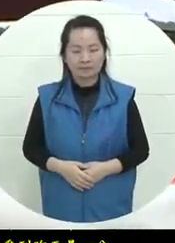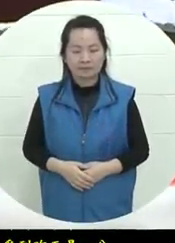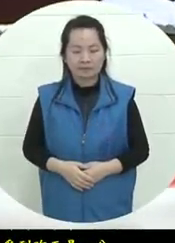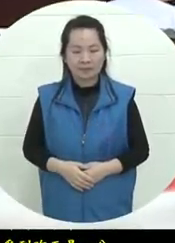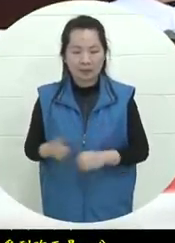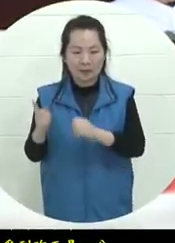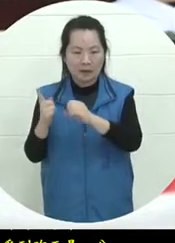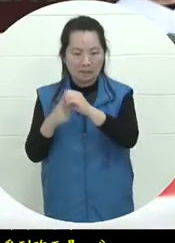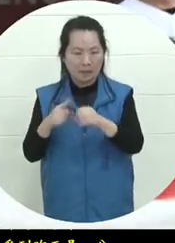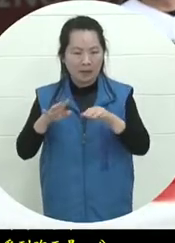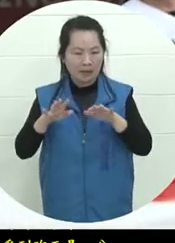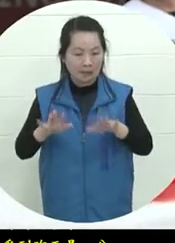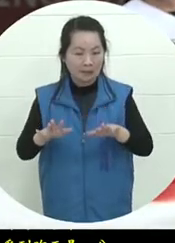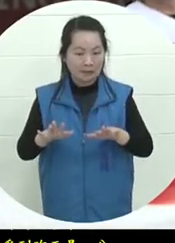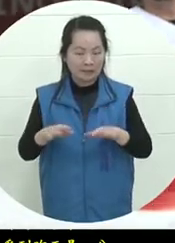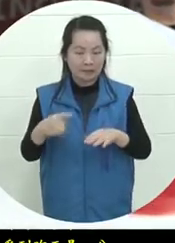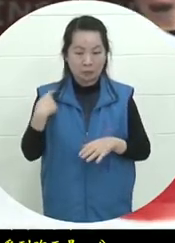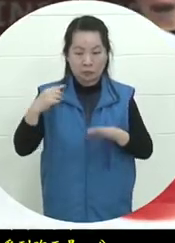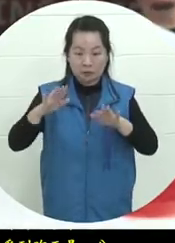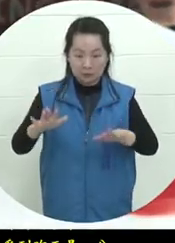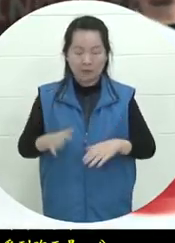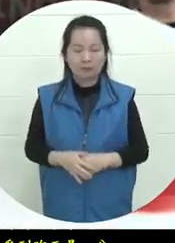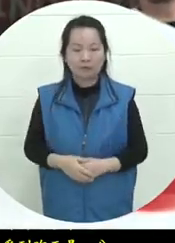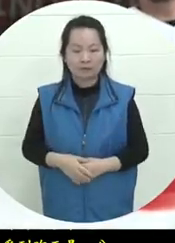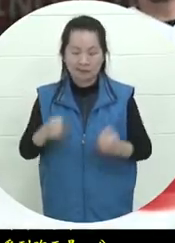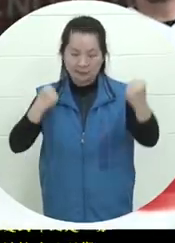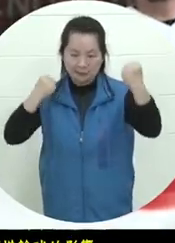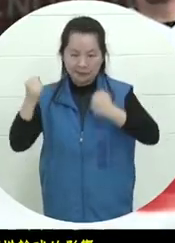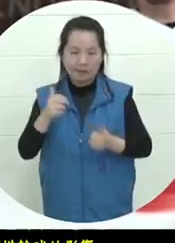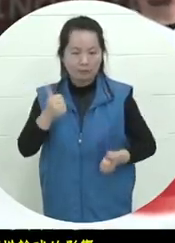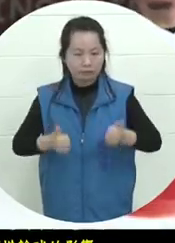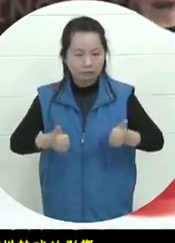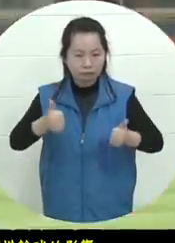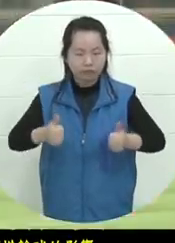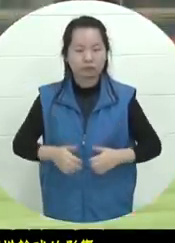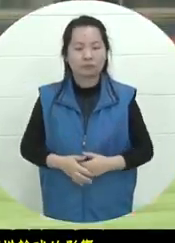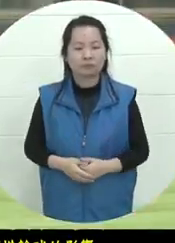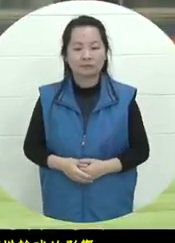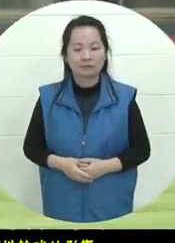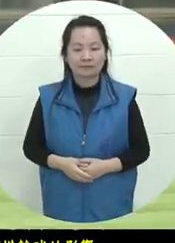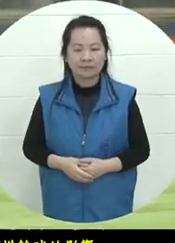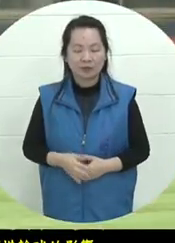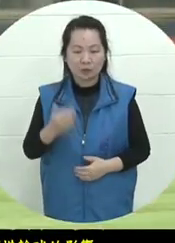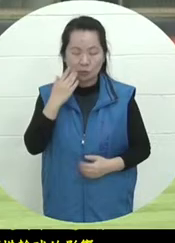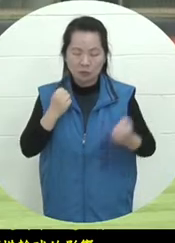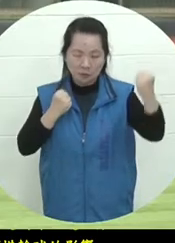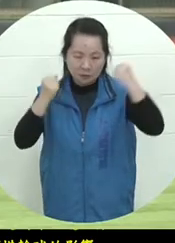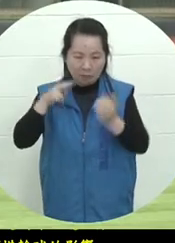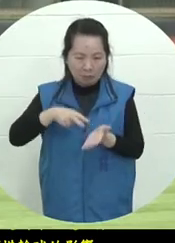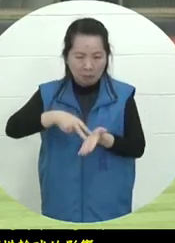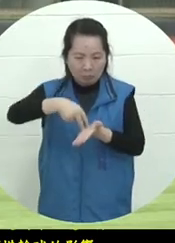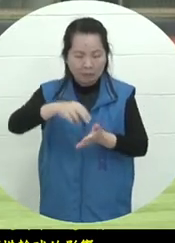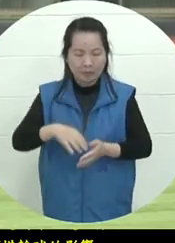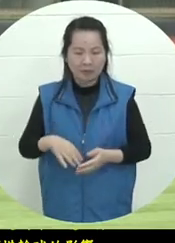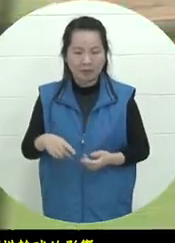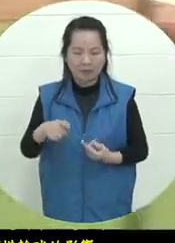In the morning game of the World Cup Table Tennis Baseball Championship, I think if there are fans who got up early and happened to see our broadcast, let’s